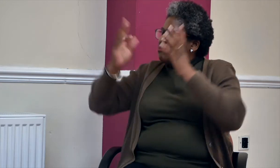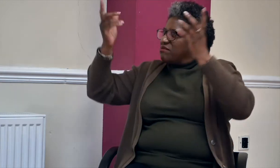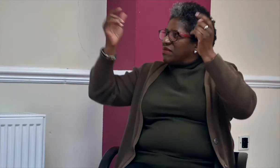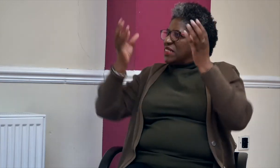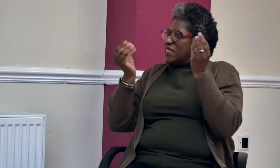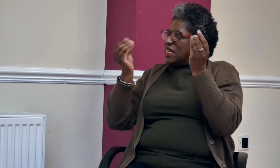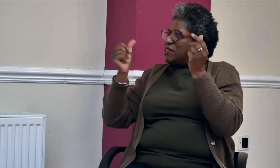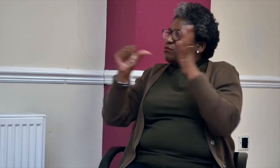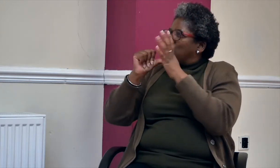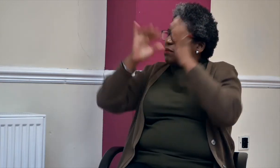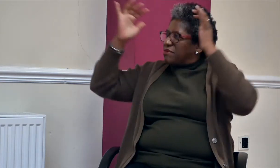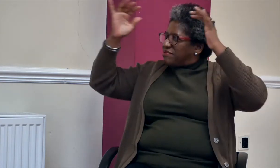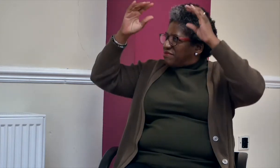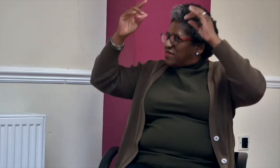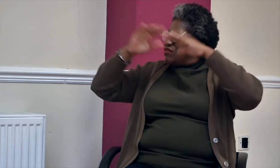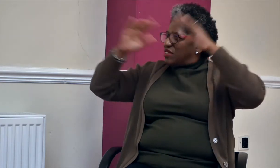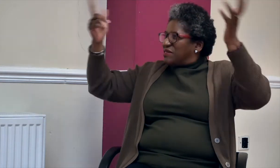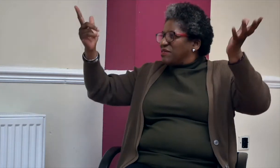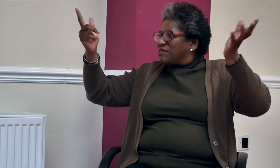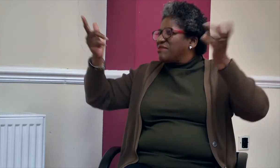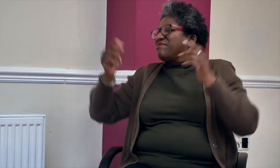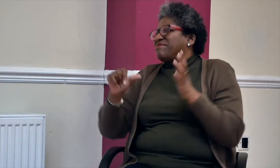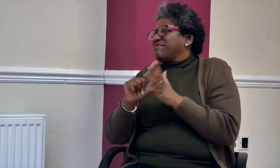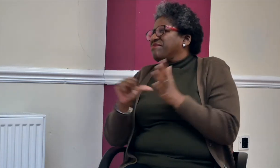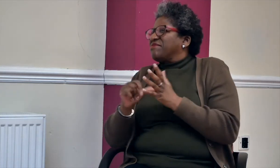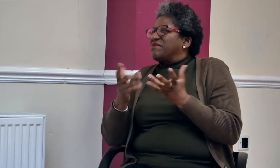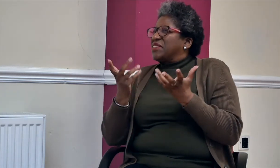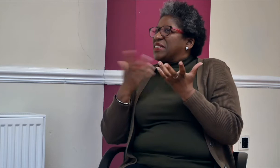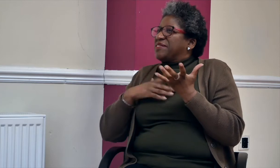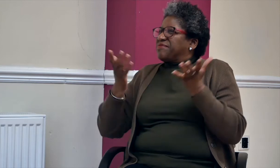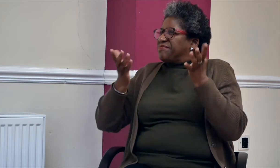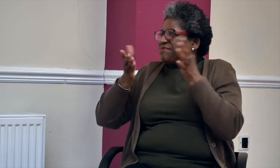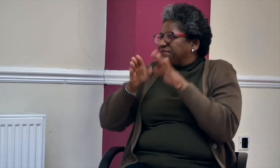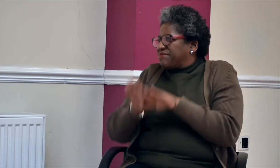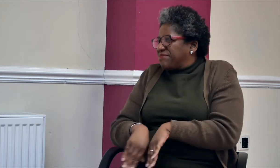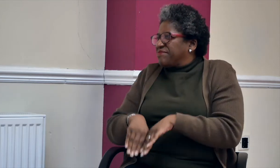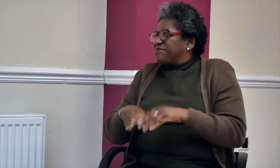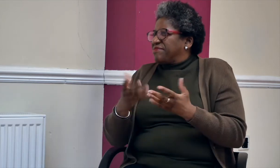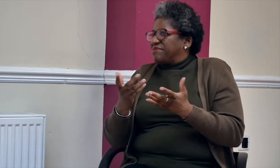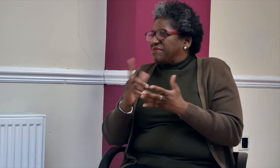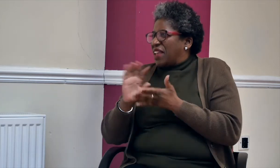We were worried that it might release into the air. That was a big problem, so we had to shut down.